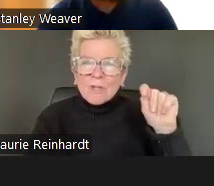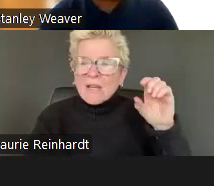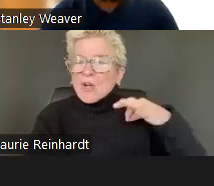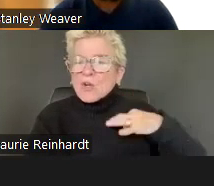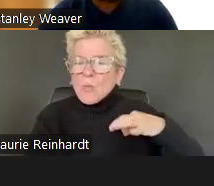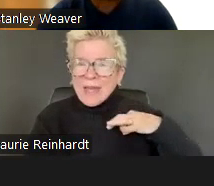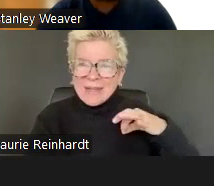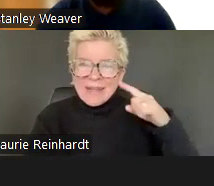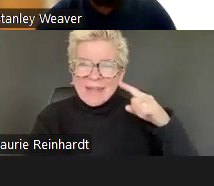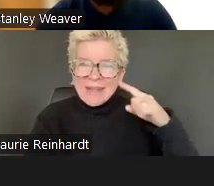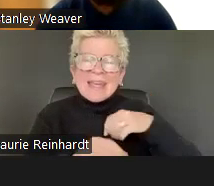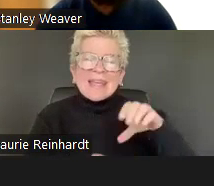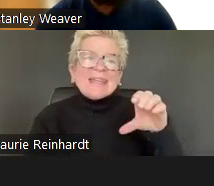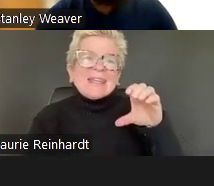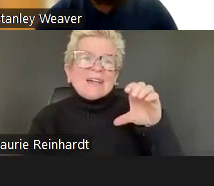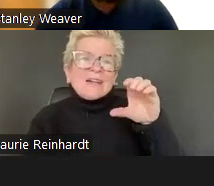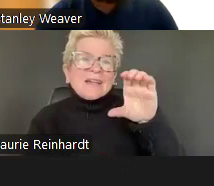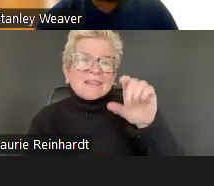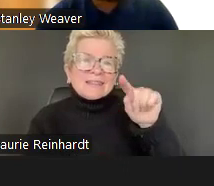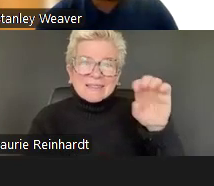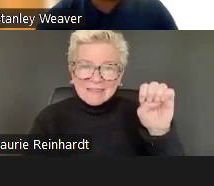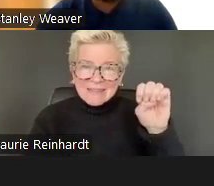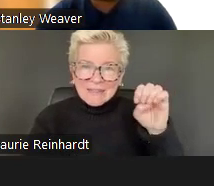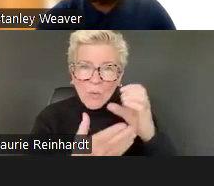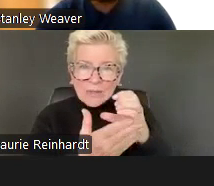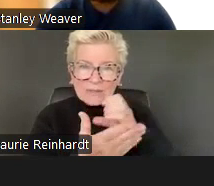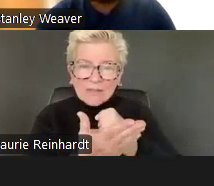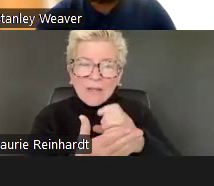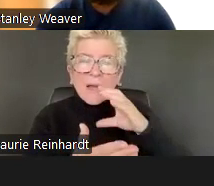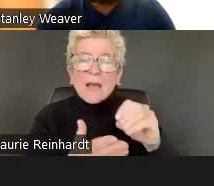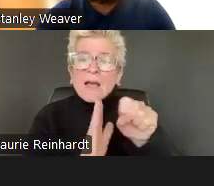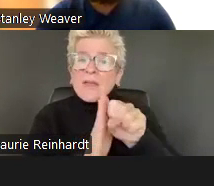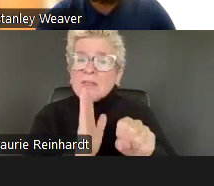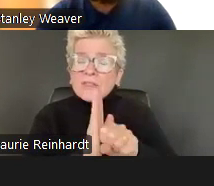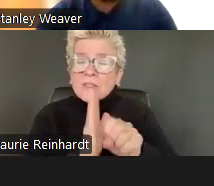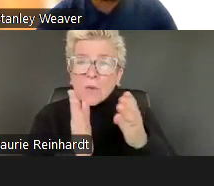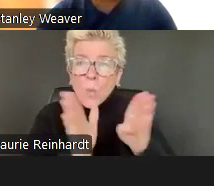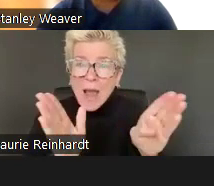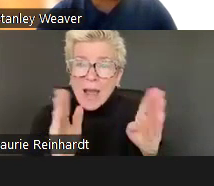Technical education course. There are both statewide course equivalencies and local